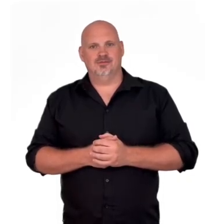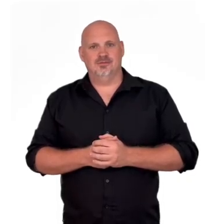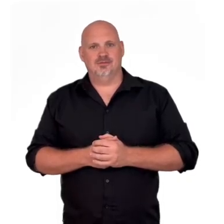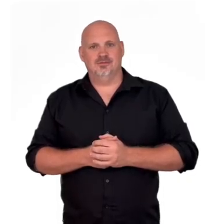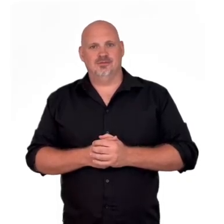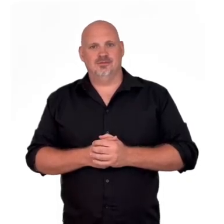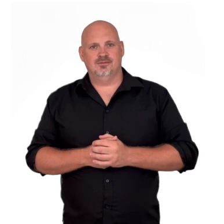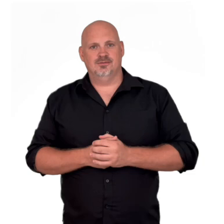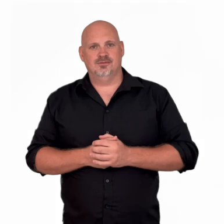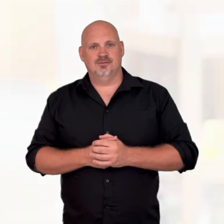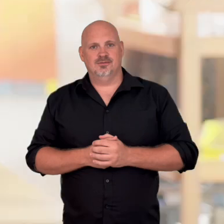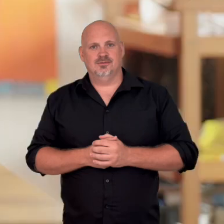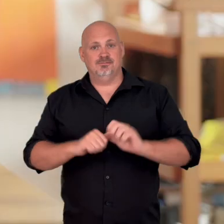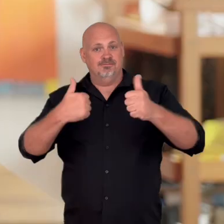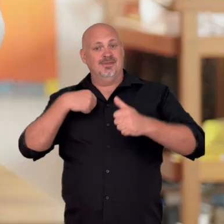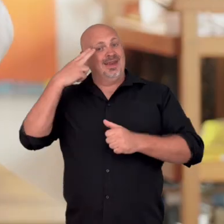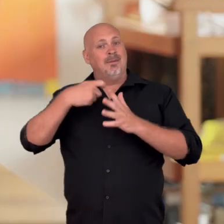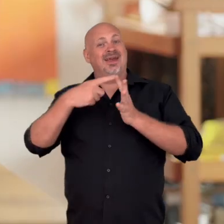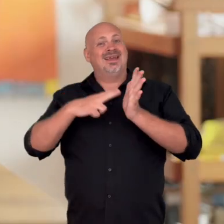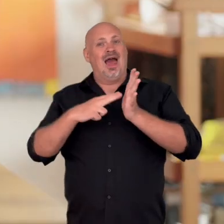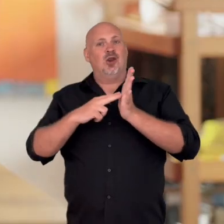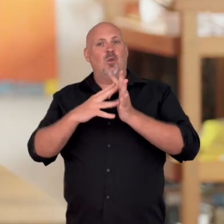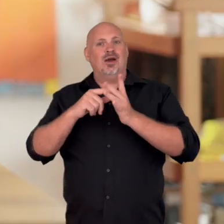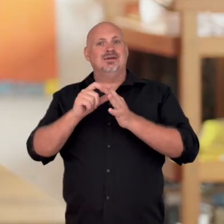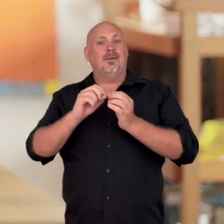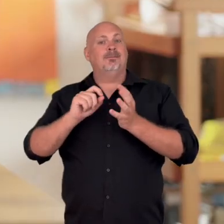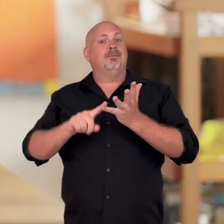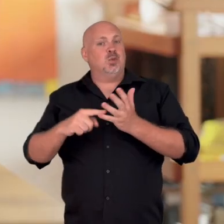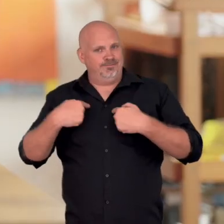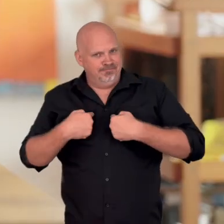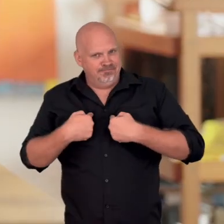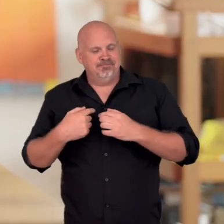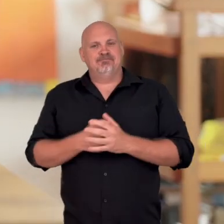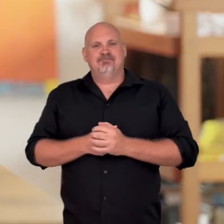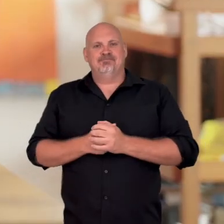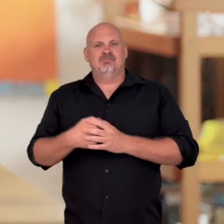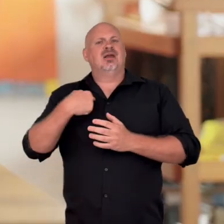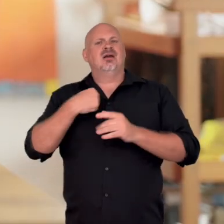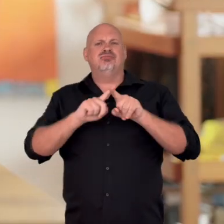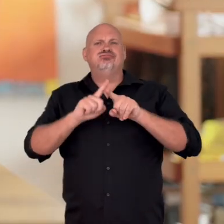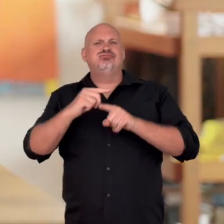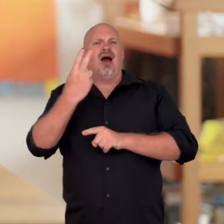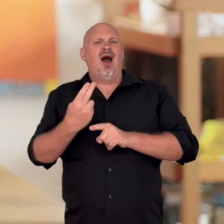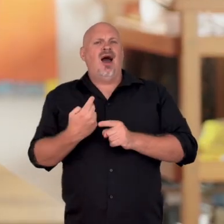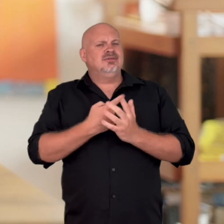hello my name is Ken Nwadiogbu I am a multidisciplinary artist from Nigeria for now